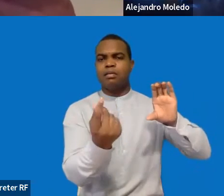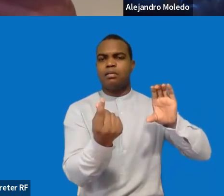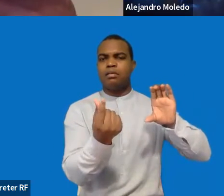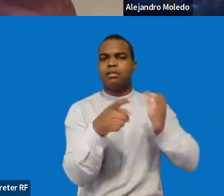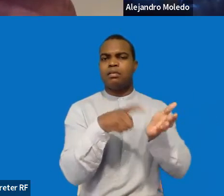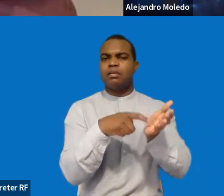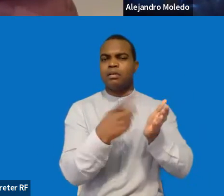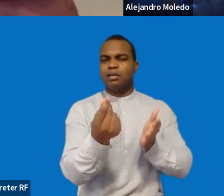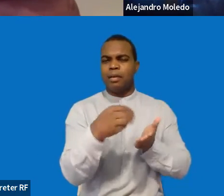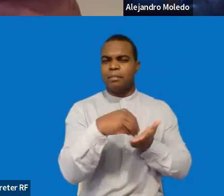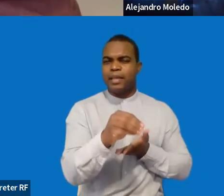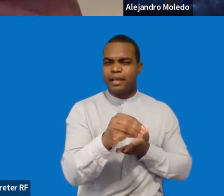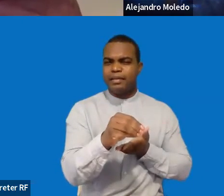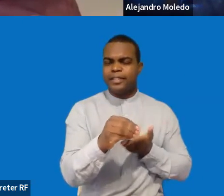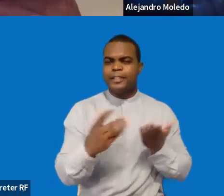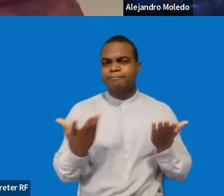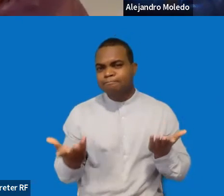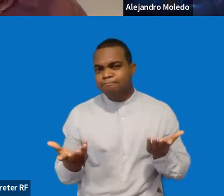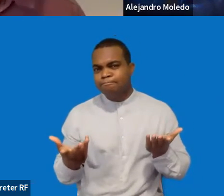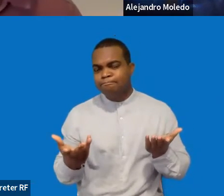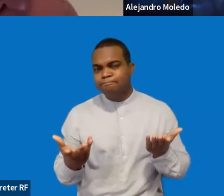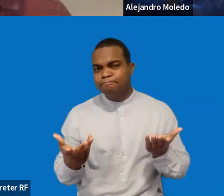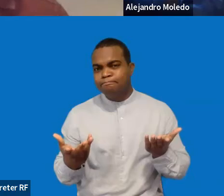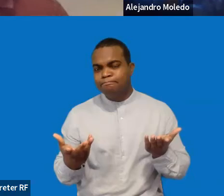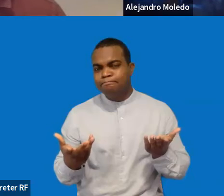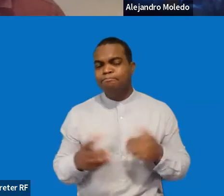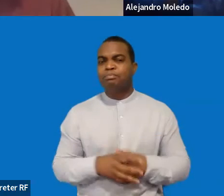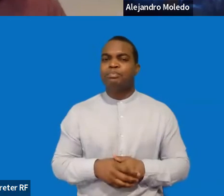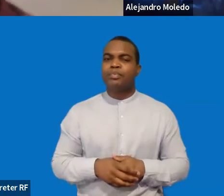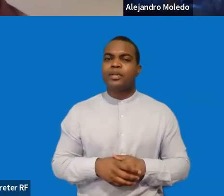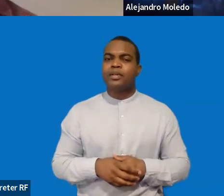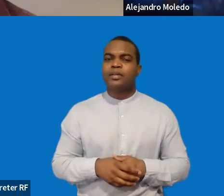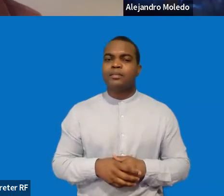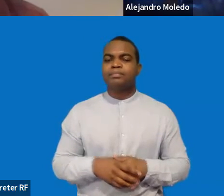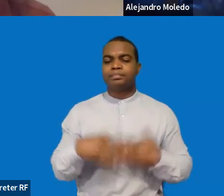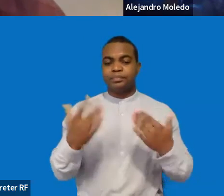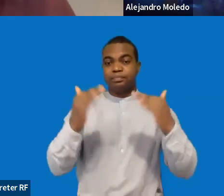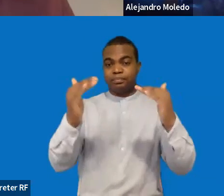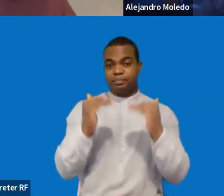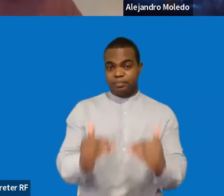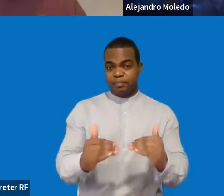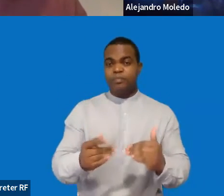I'll explain you how we plan and what are we proposing to the European policy-makers,